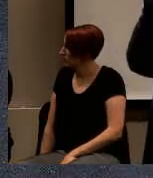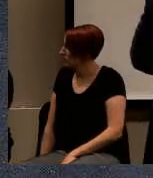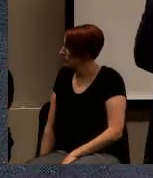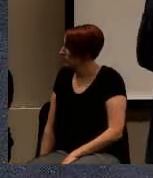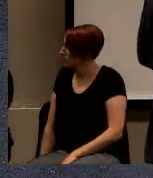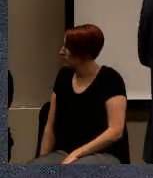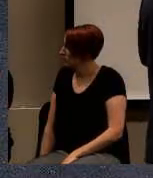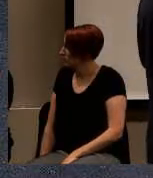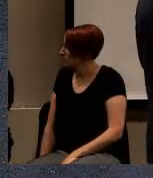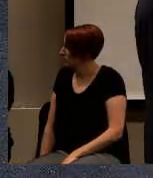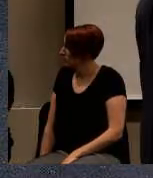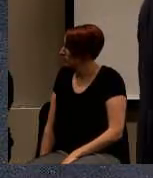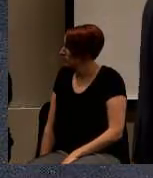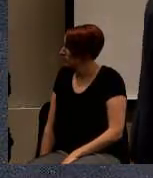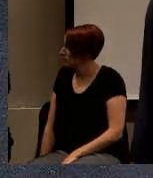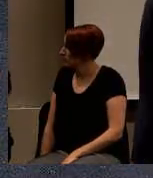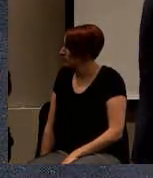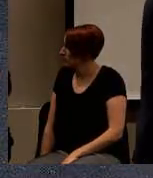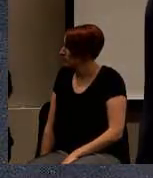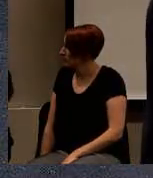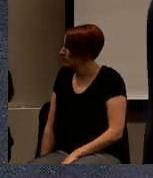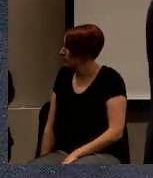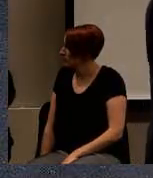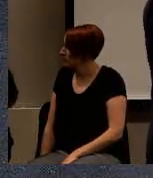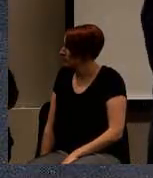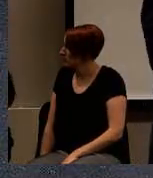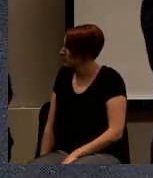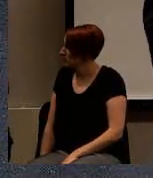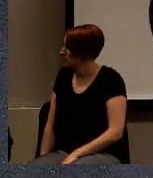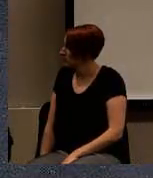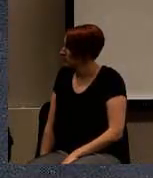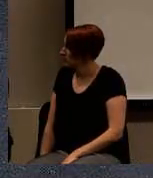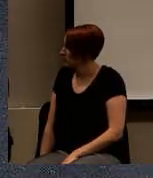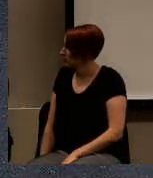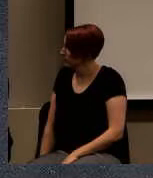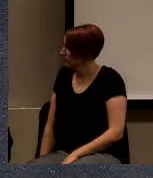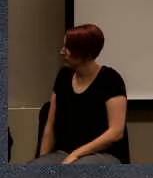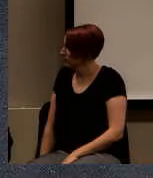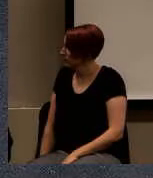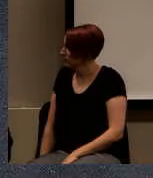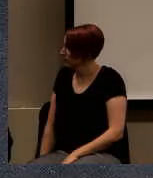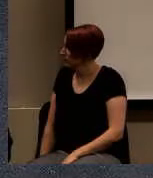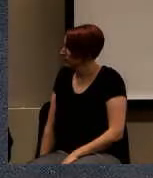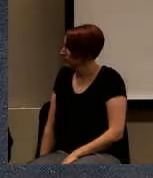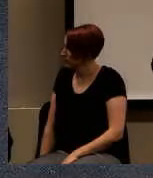you're taking in there and then it'll pop up and tell you not just specifically whether those individual